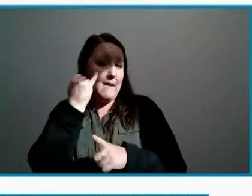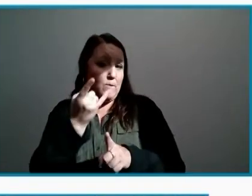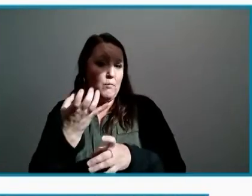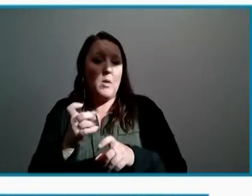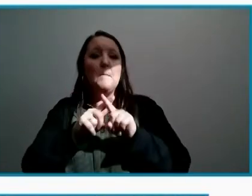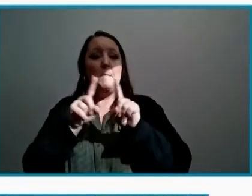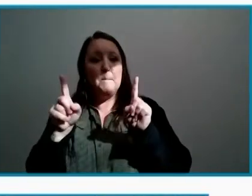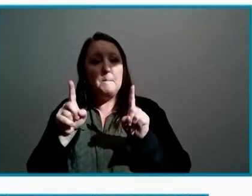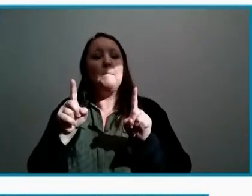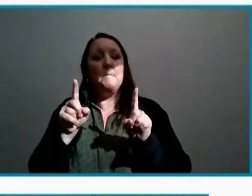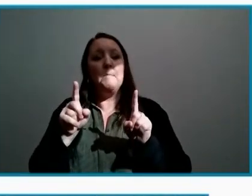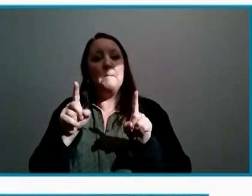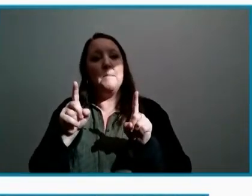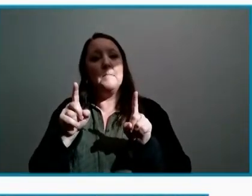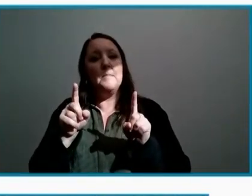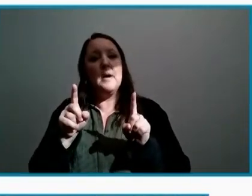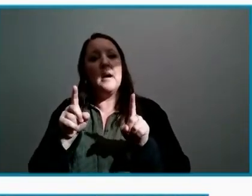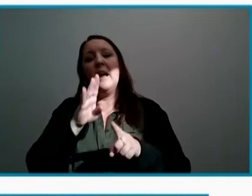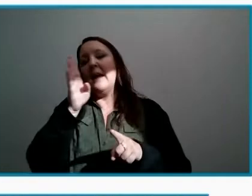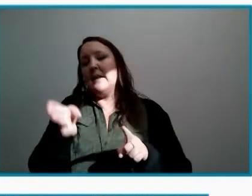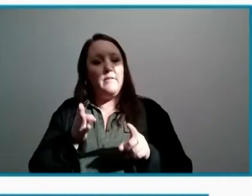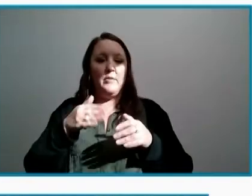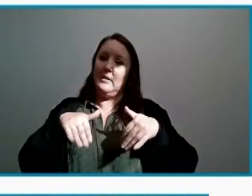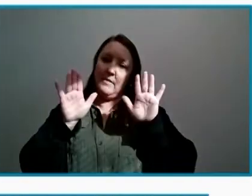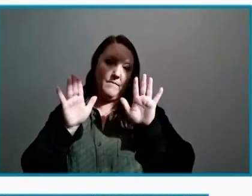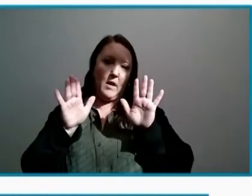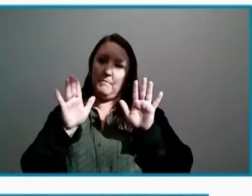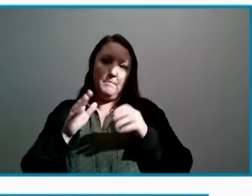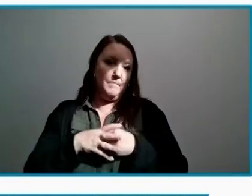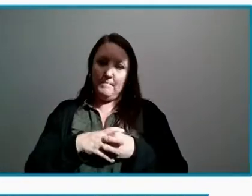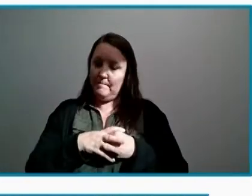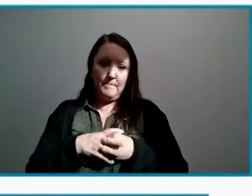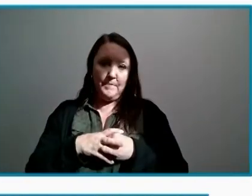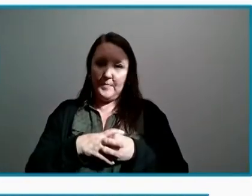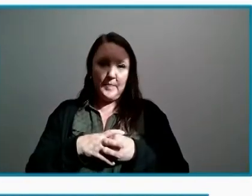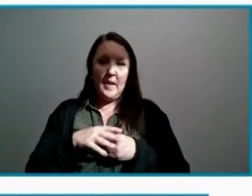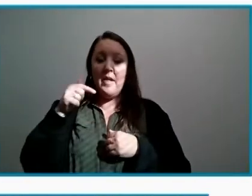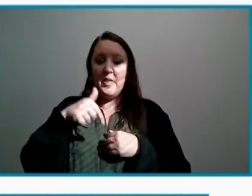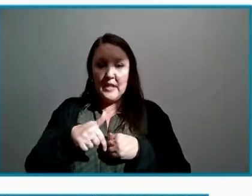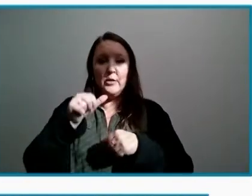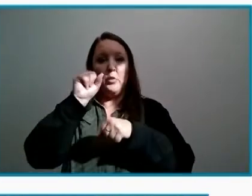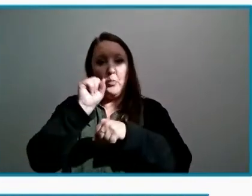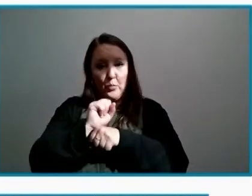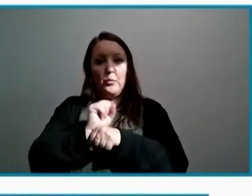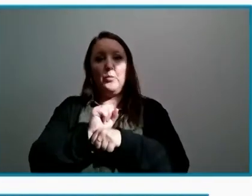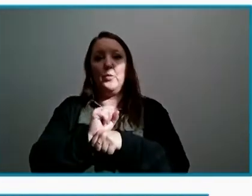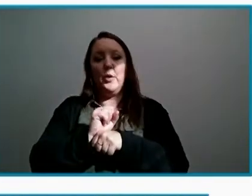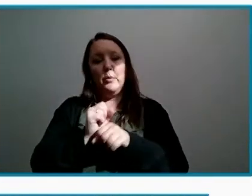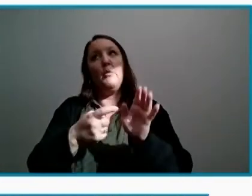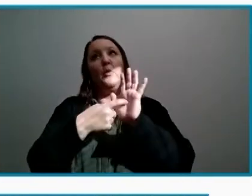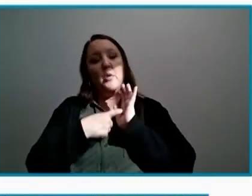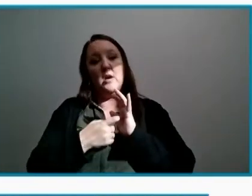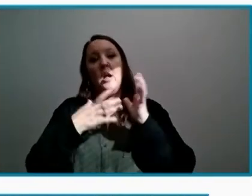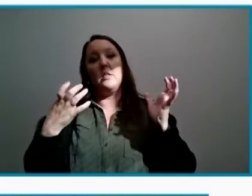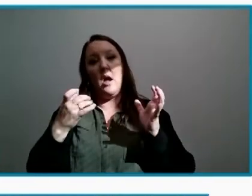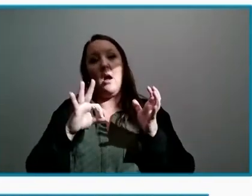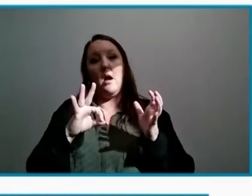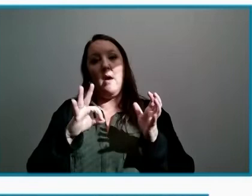again, never give up totally echo that, you know, this work, um, requires a lot of back and forth, a lot of trial and error,